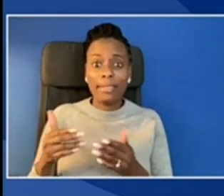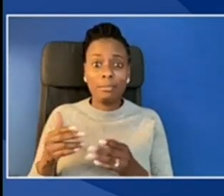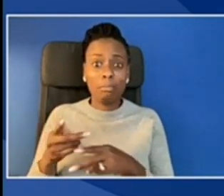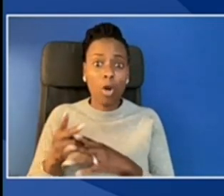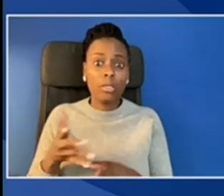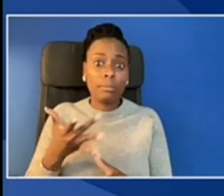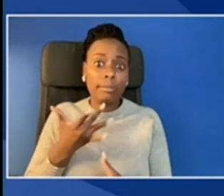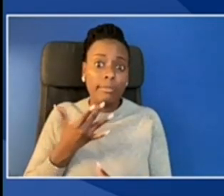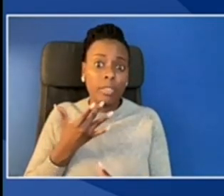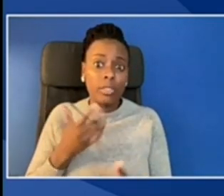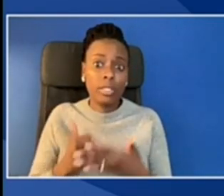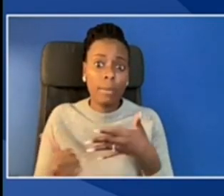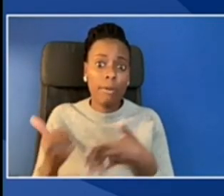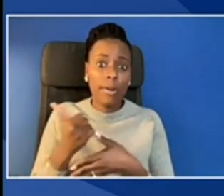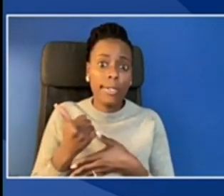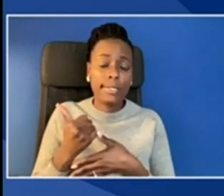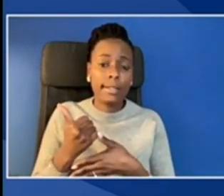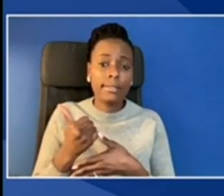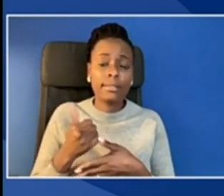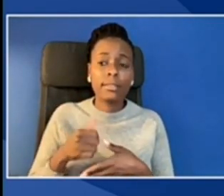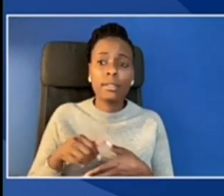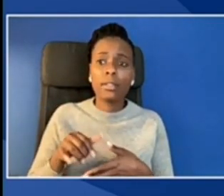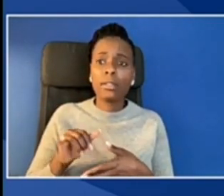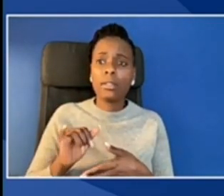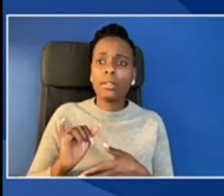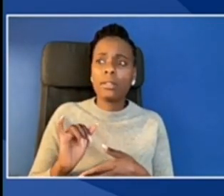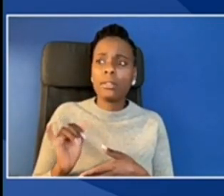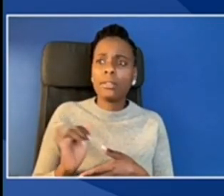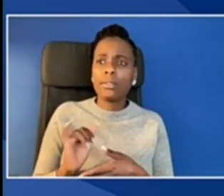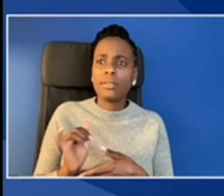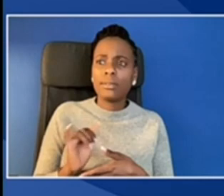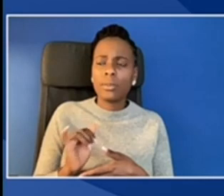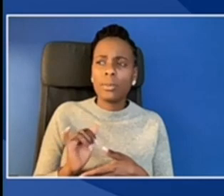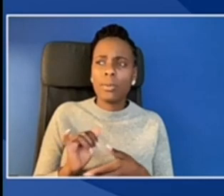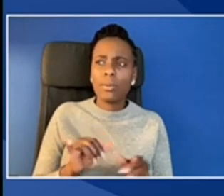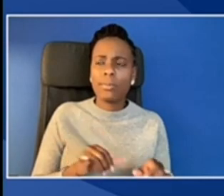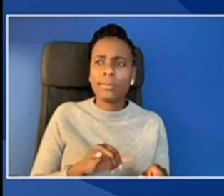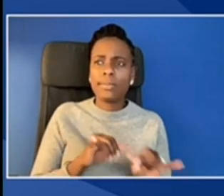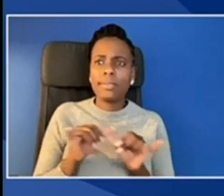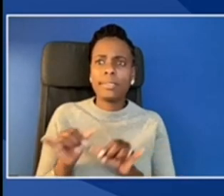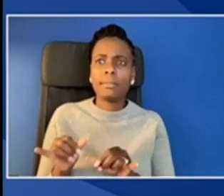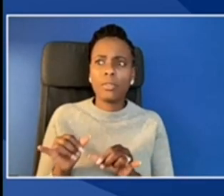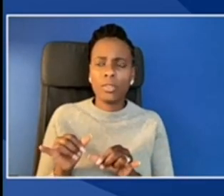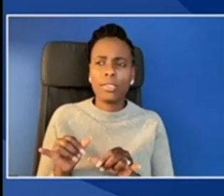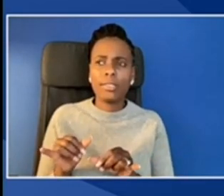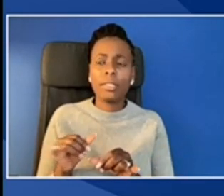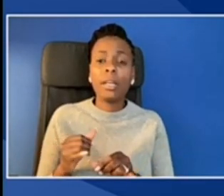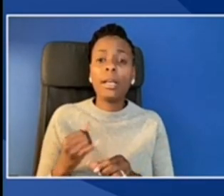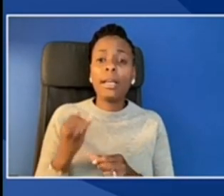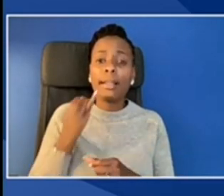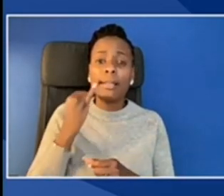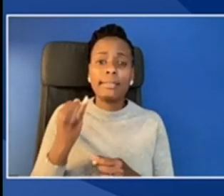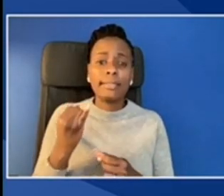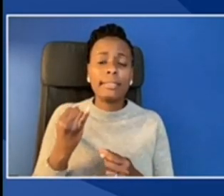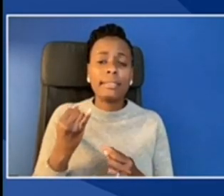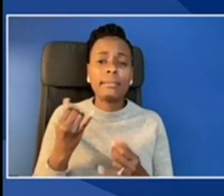And similarly, one idea I have is some